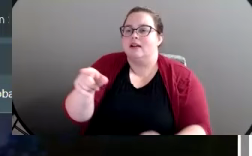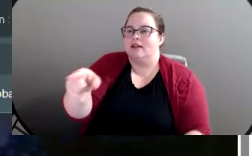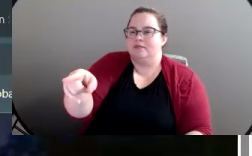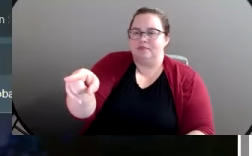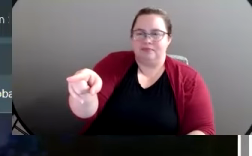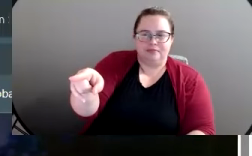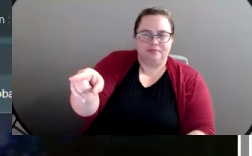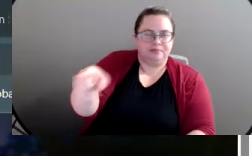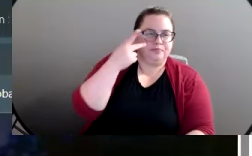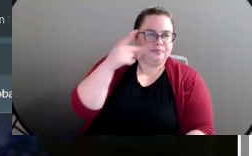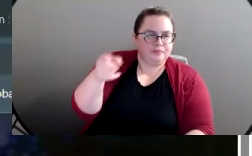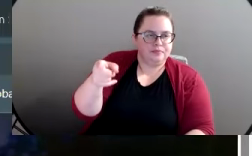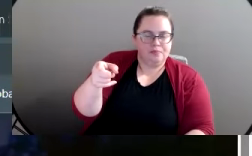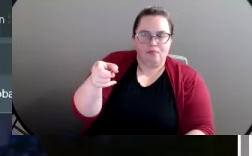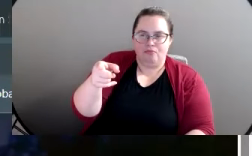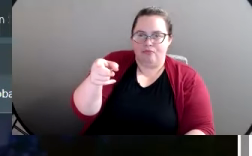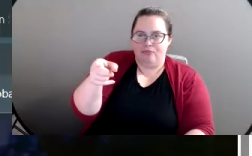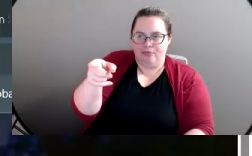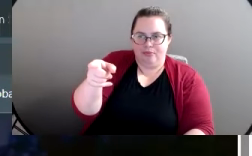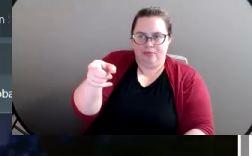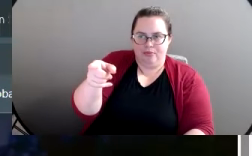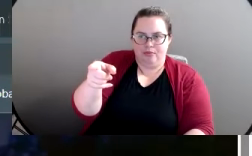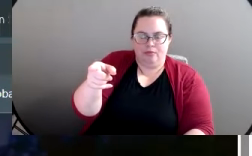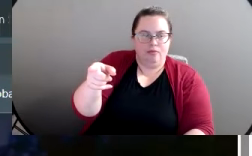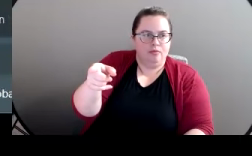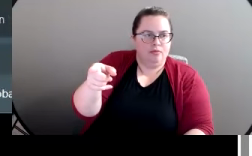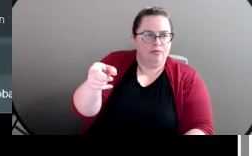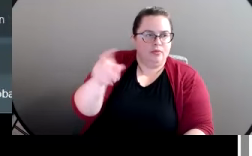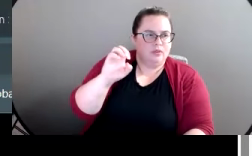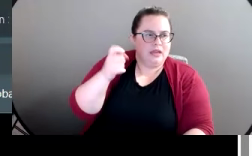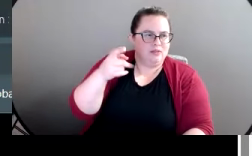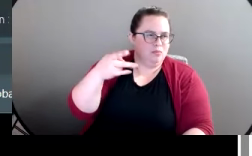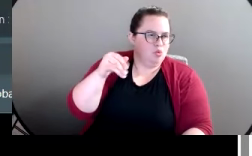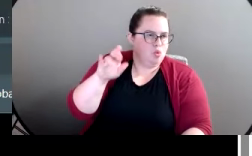And then I would just go to this explore button here, this red one on the right.